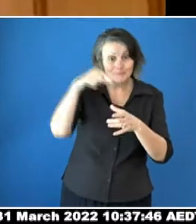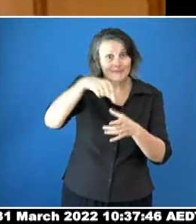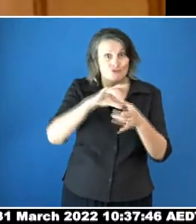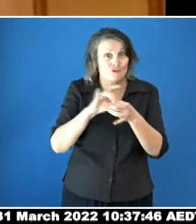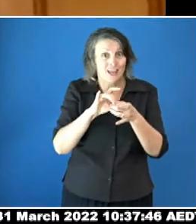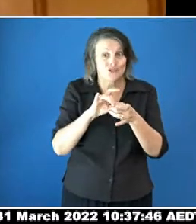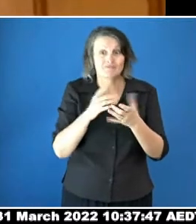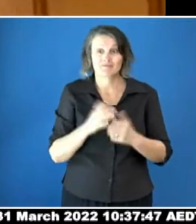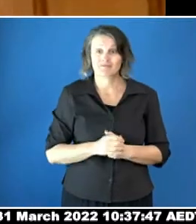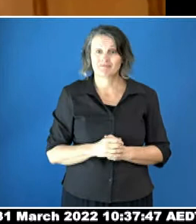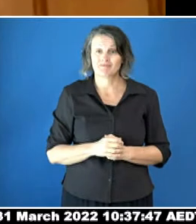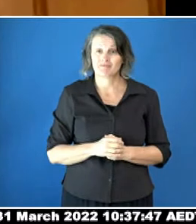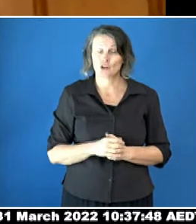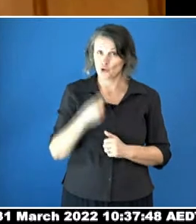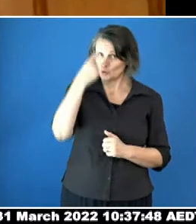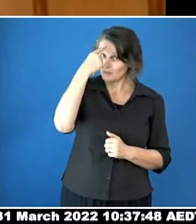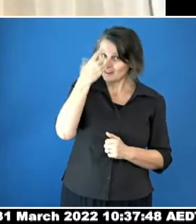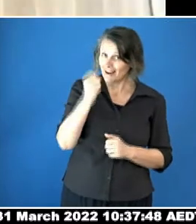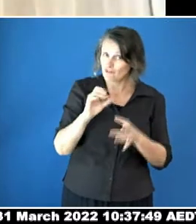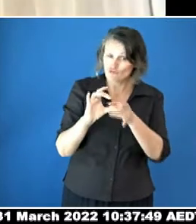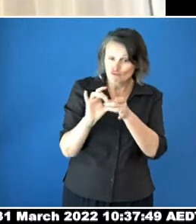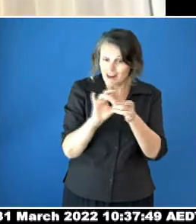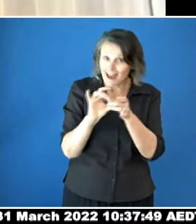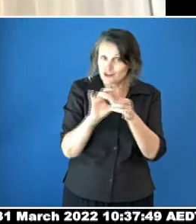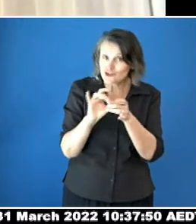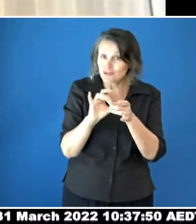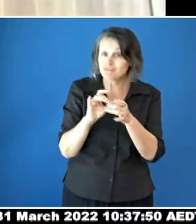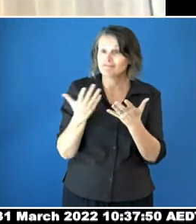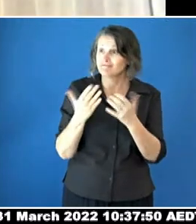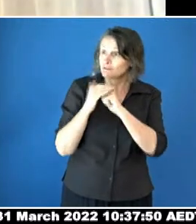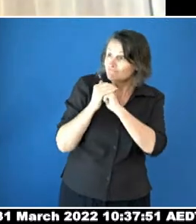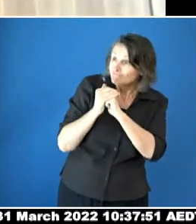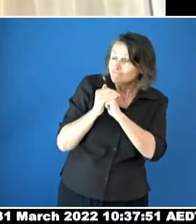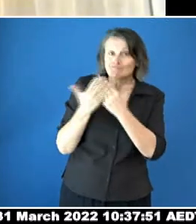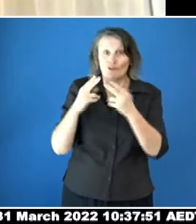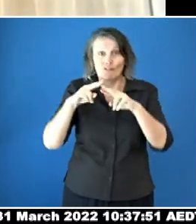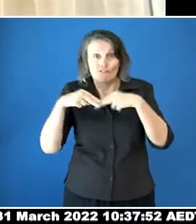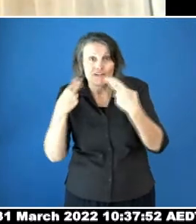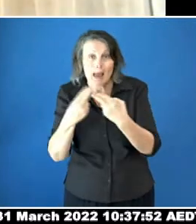Do you still think having that having a close, personal or intimate family